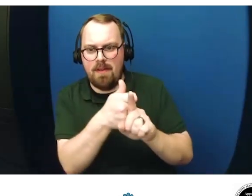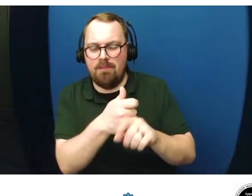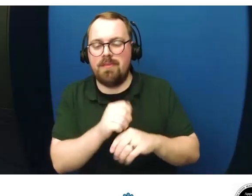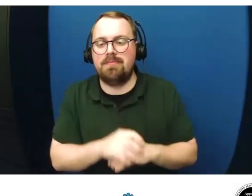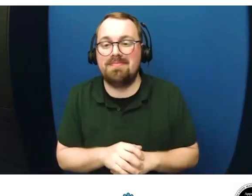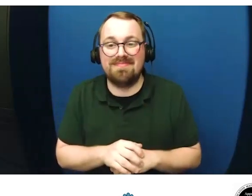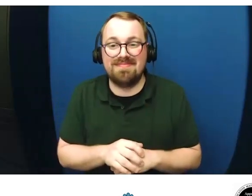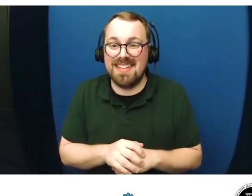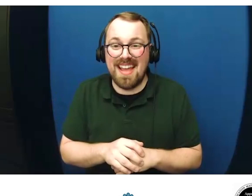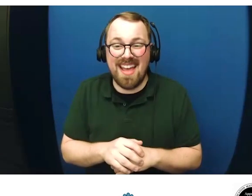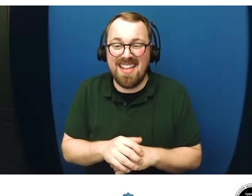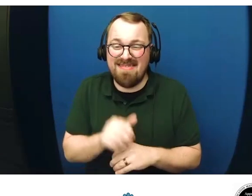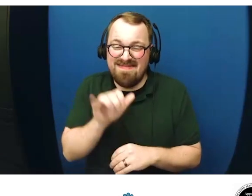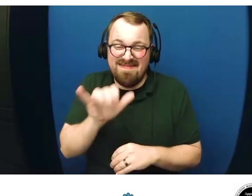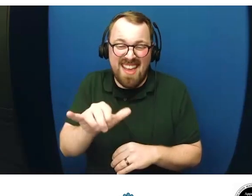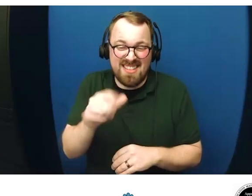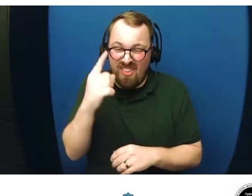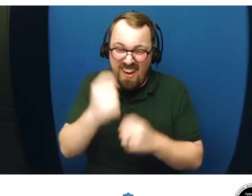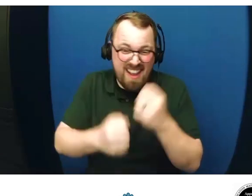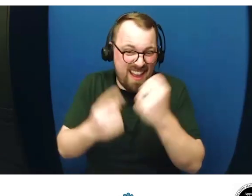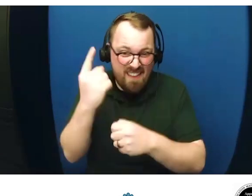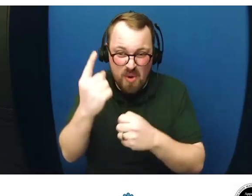And that goes for everybody serving our students.